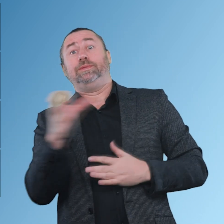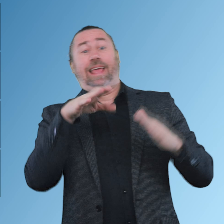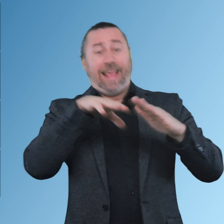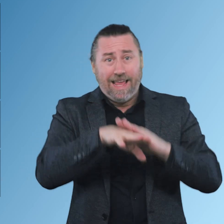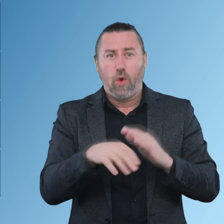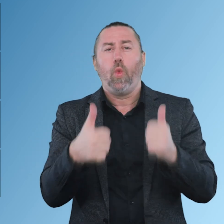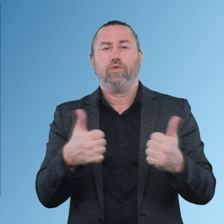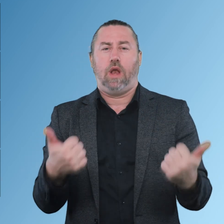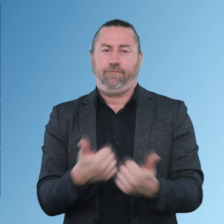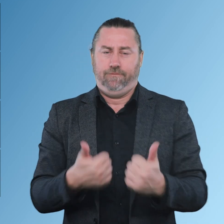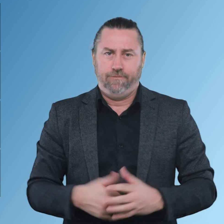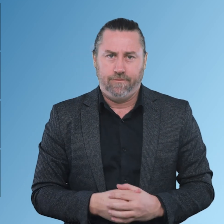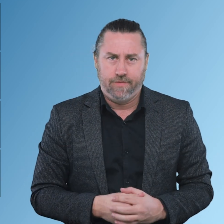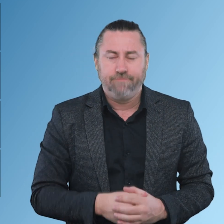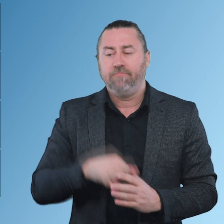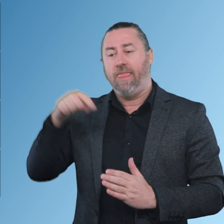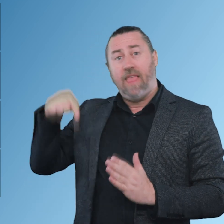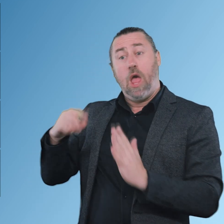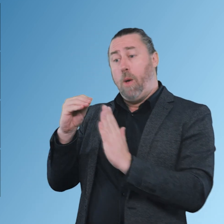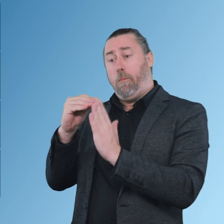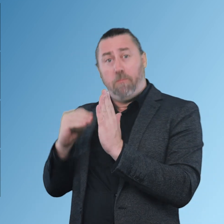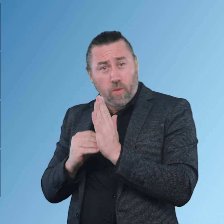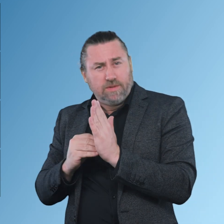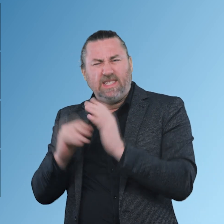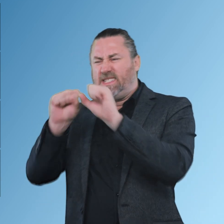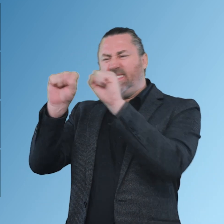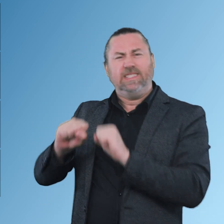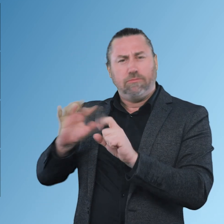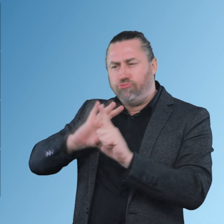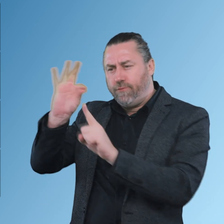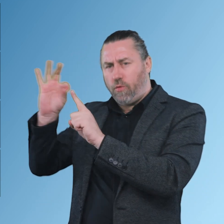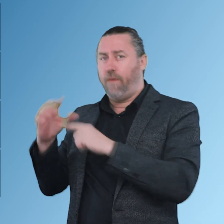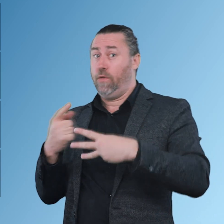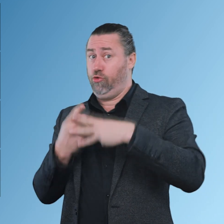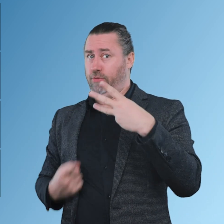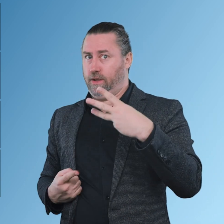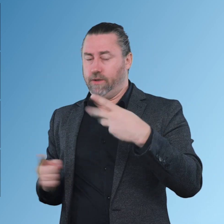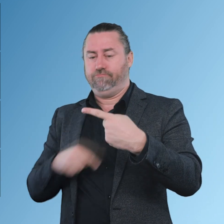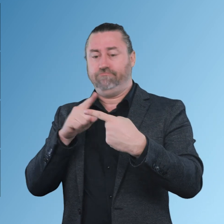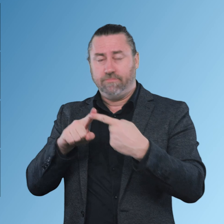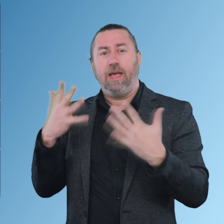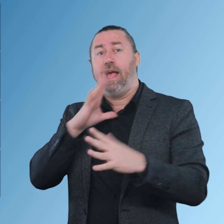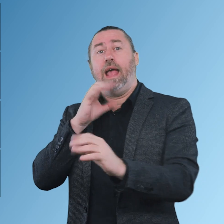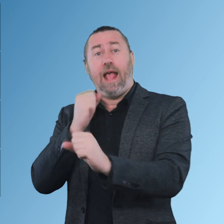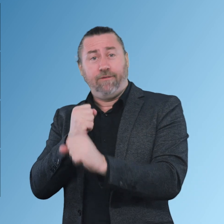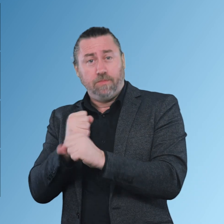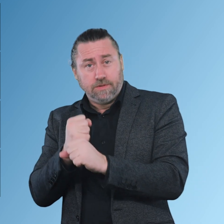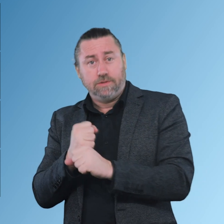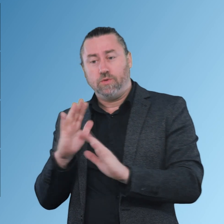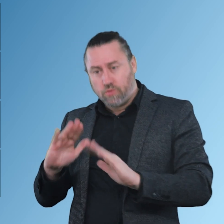There are three recommendations about the broader policy and system landscape. These are: That governments provide Auslan users